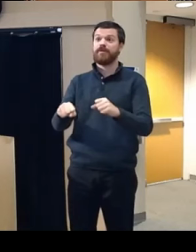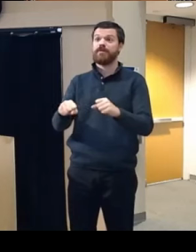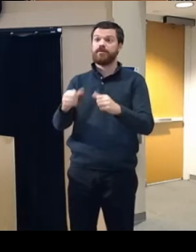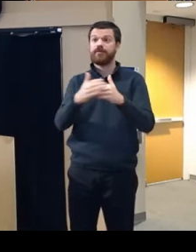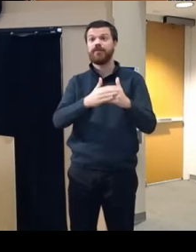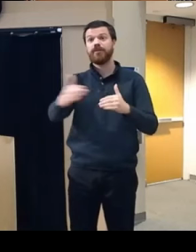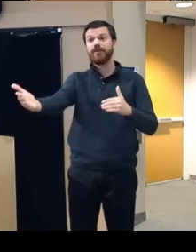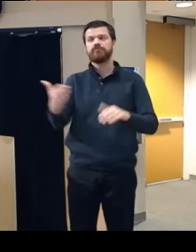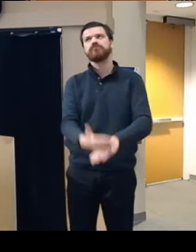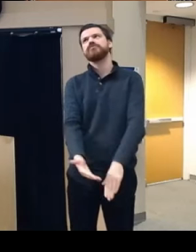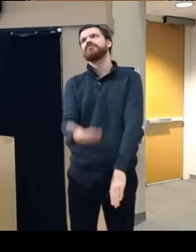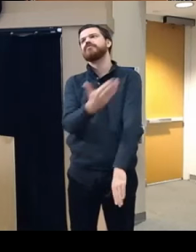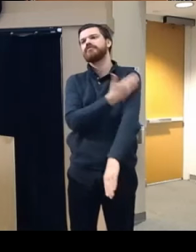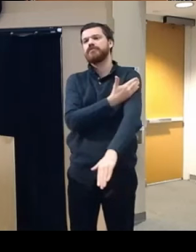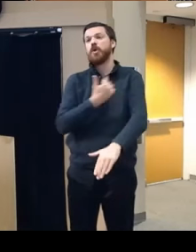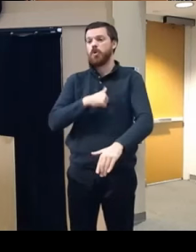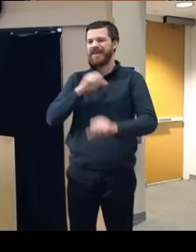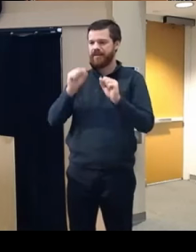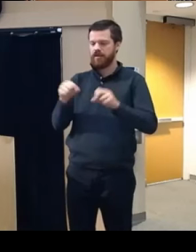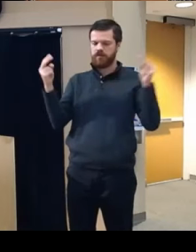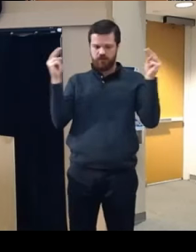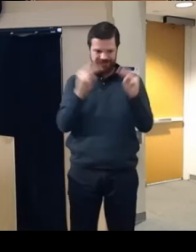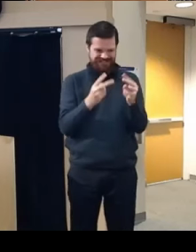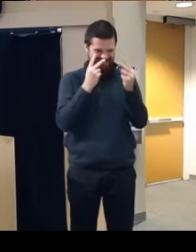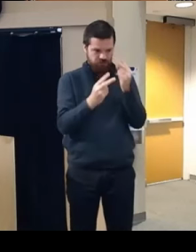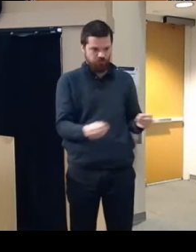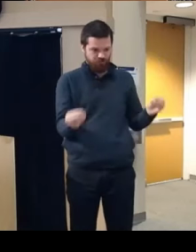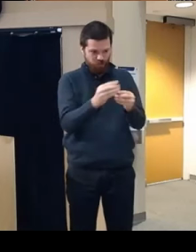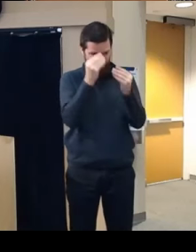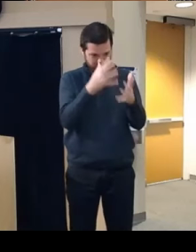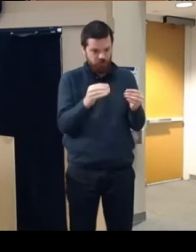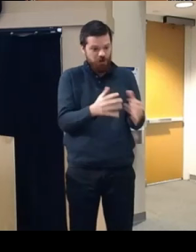um in order to to see more information quickly um about the patients that we're